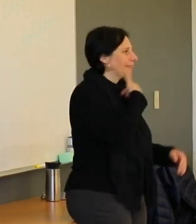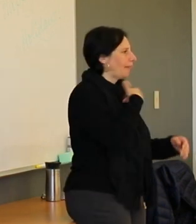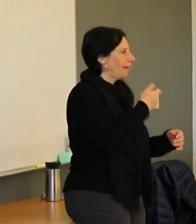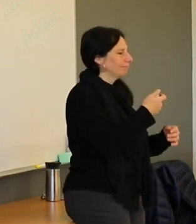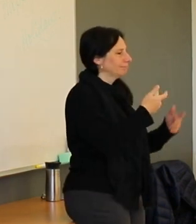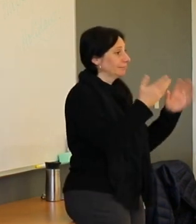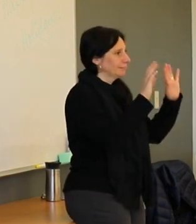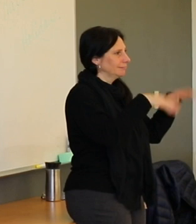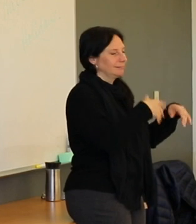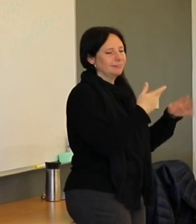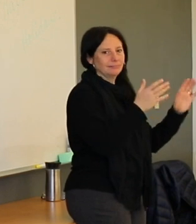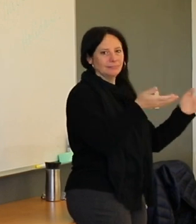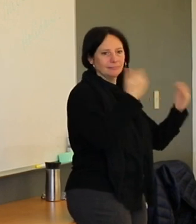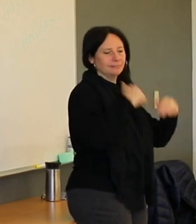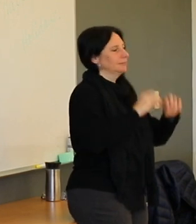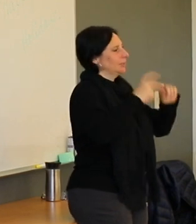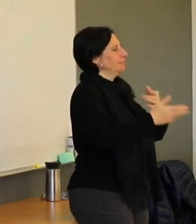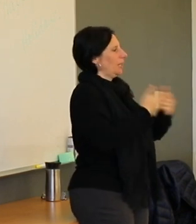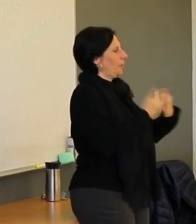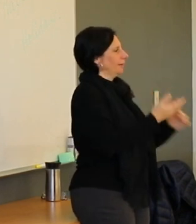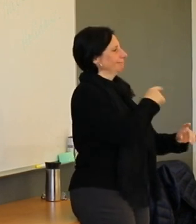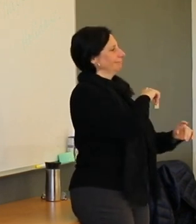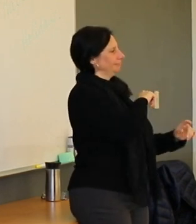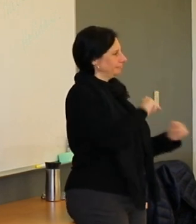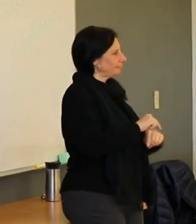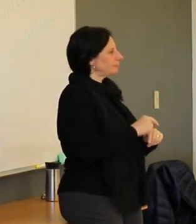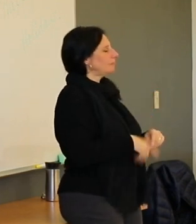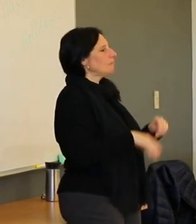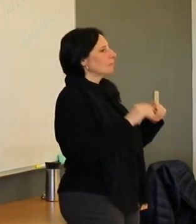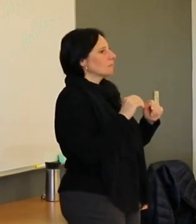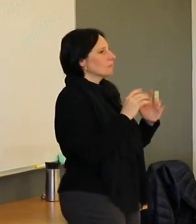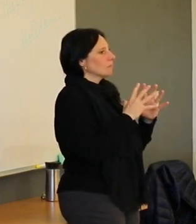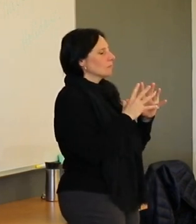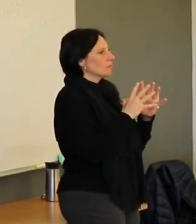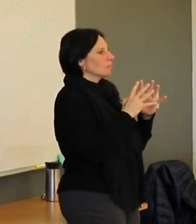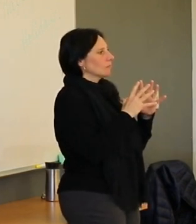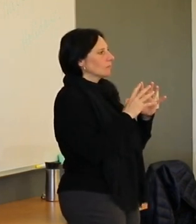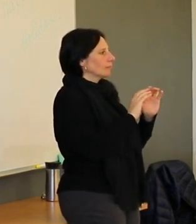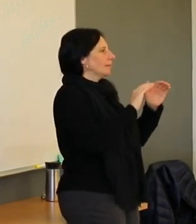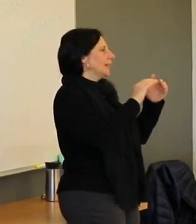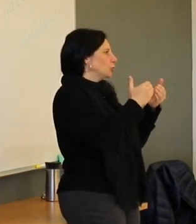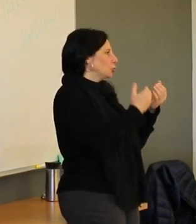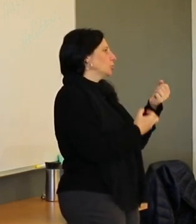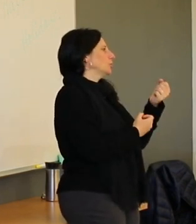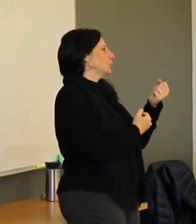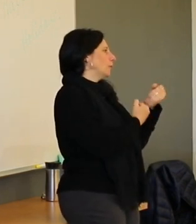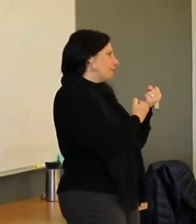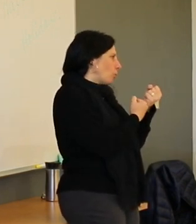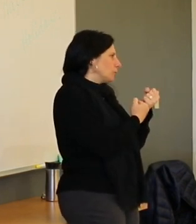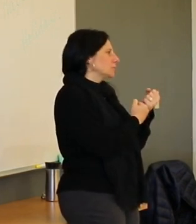And so now you can see, now that we filled in that box, introduce reinforce is there.